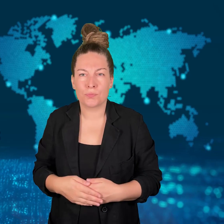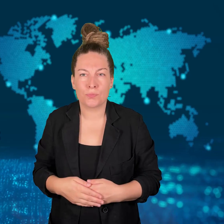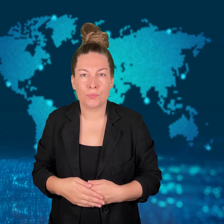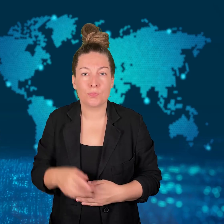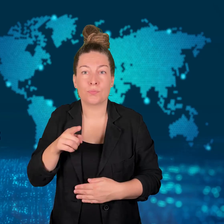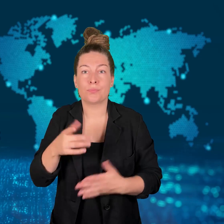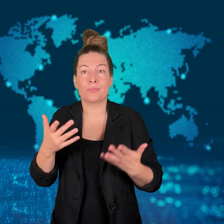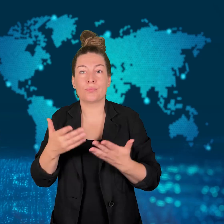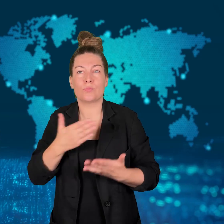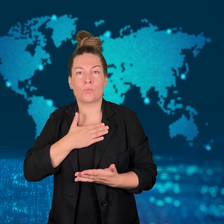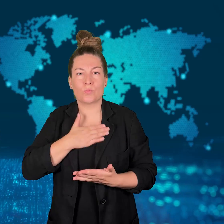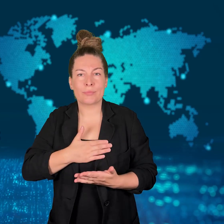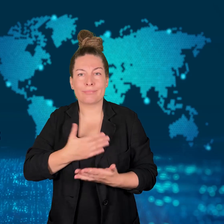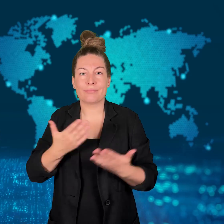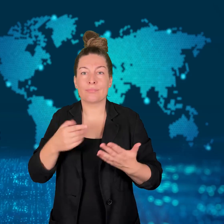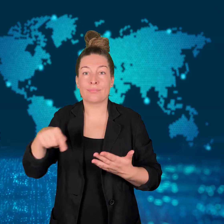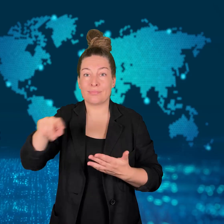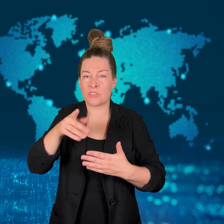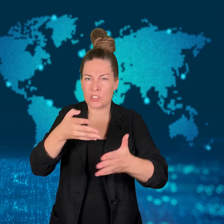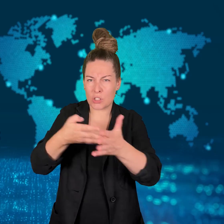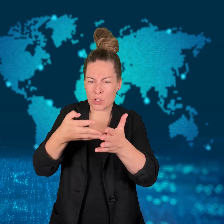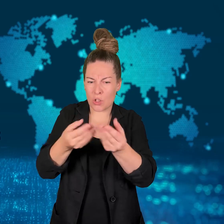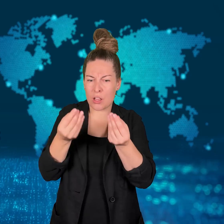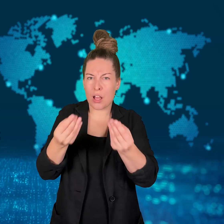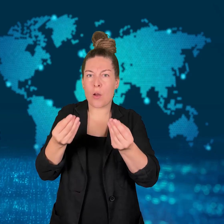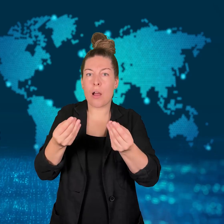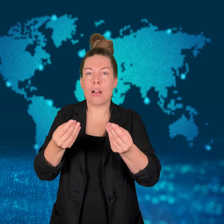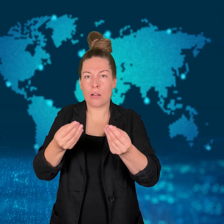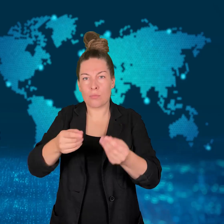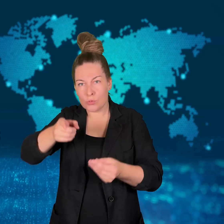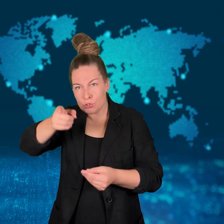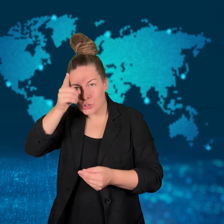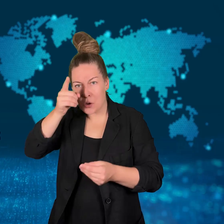To implement the controls, German police will set up checkpoints